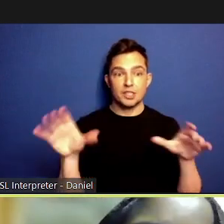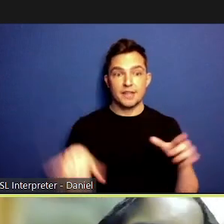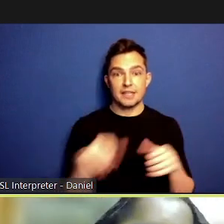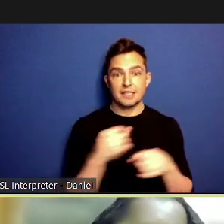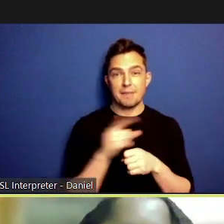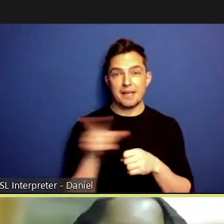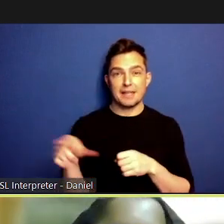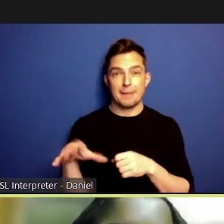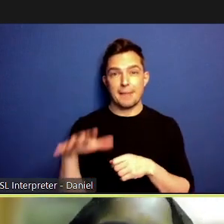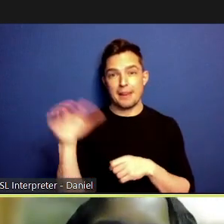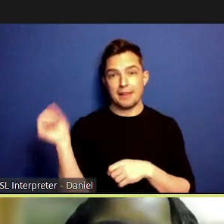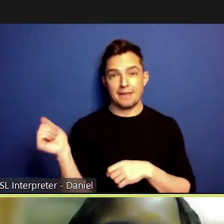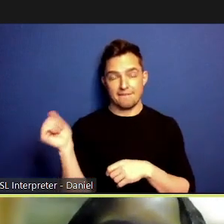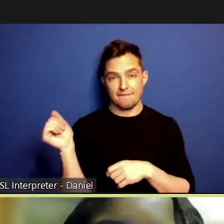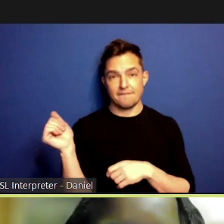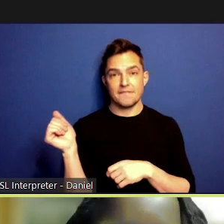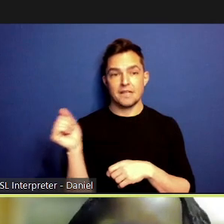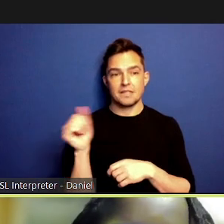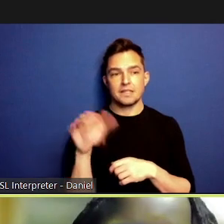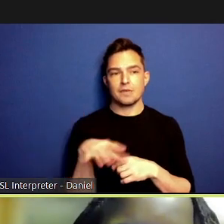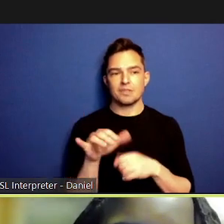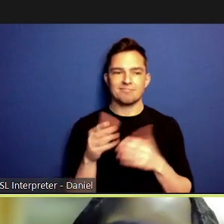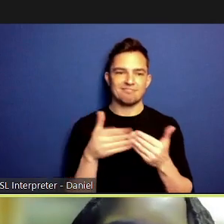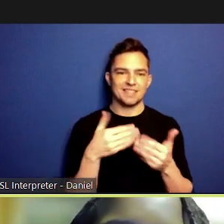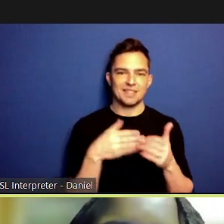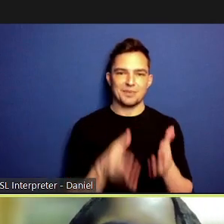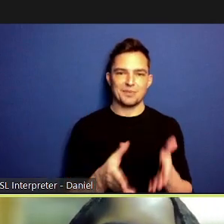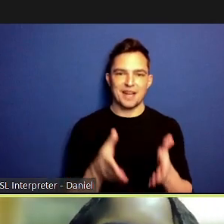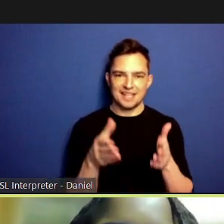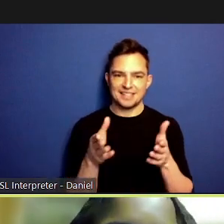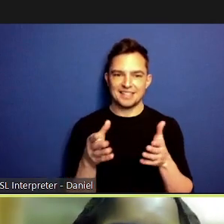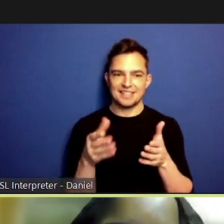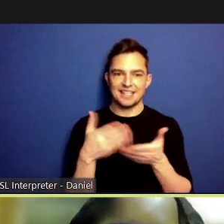So, that was like an easy way to get rid of them. And like everyone kind of